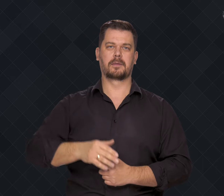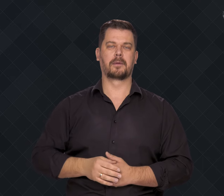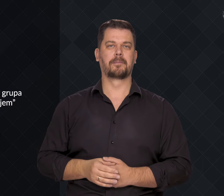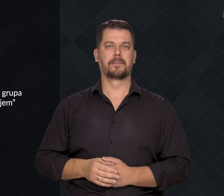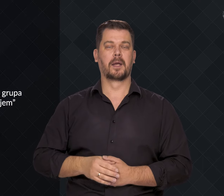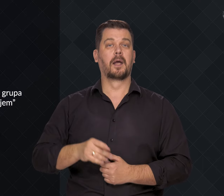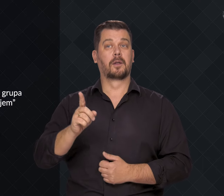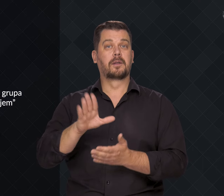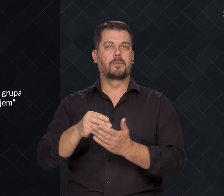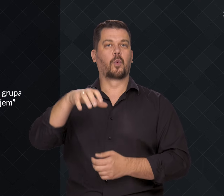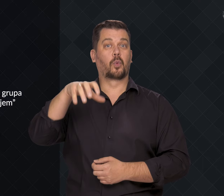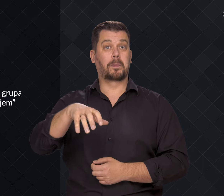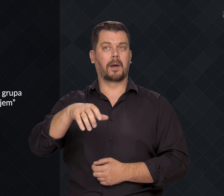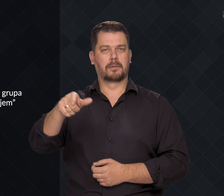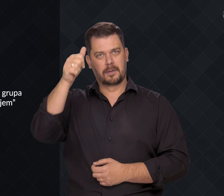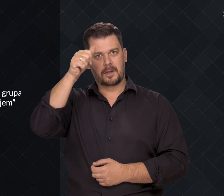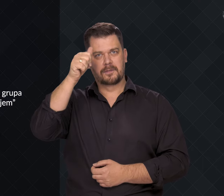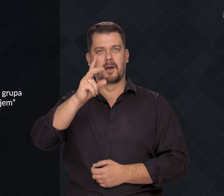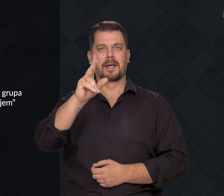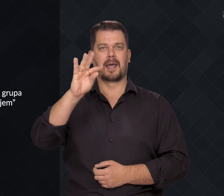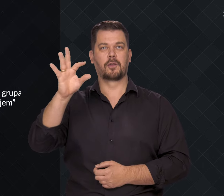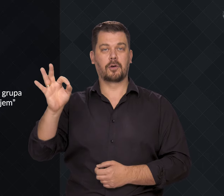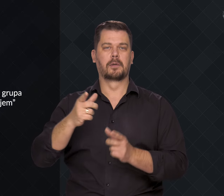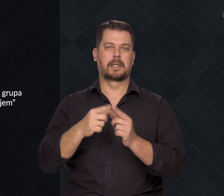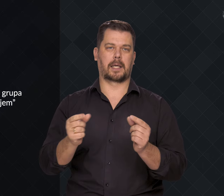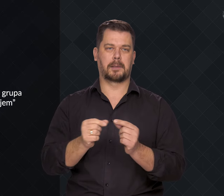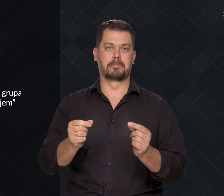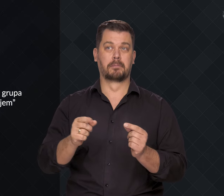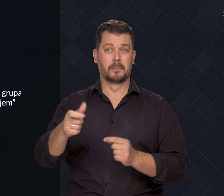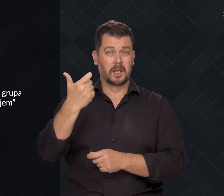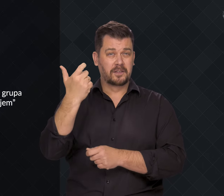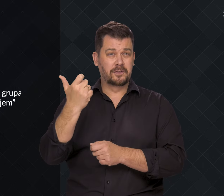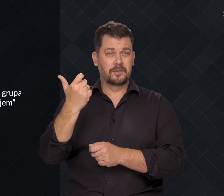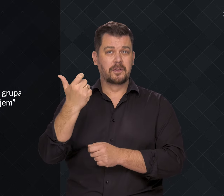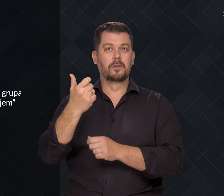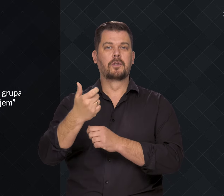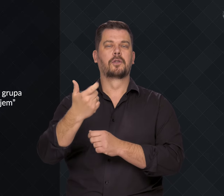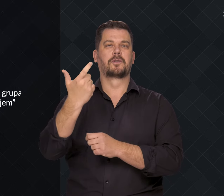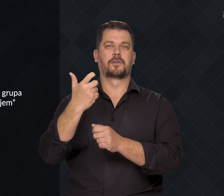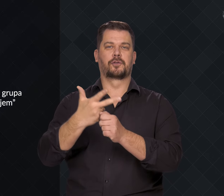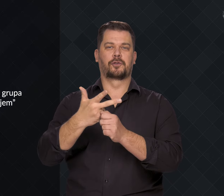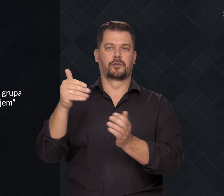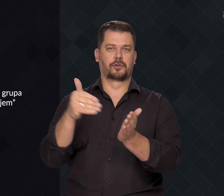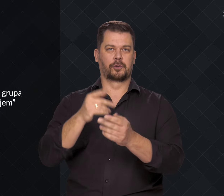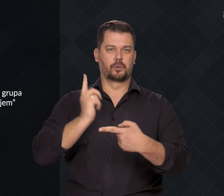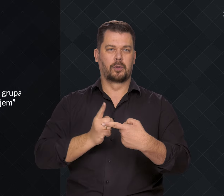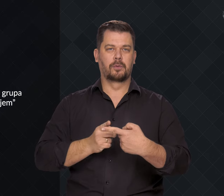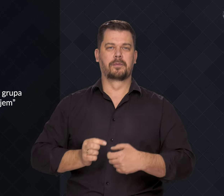One such group is the "Keto z jajem" ("Keto with Eggs") group, which already has over 230,000 members.